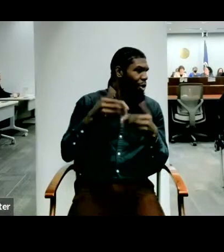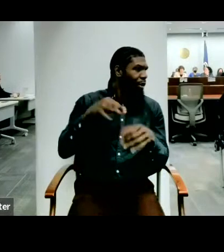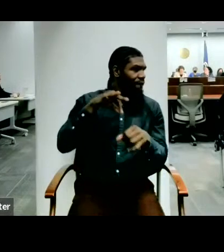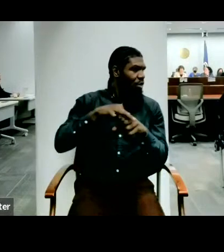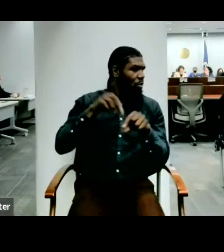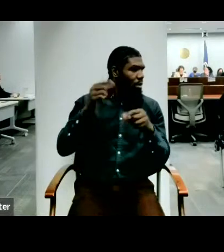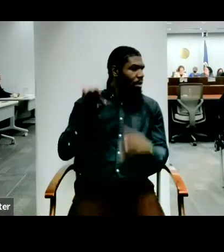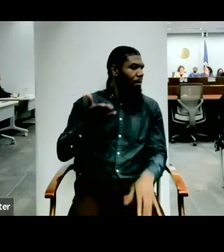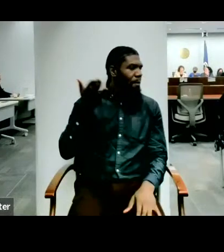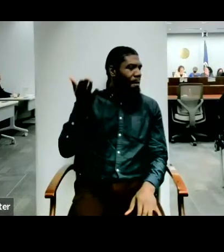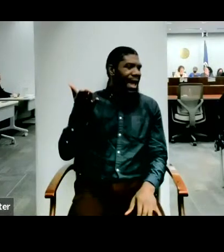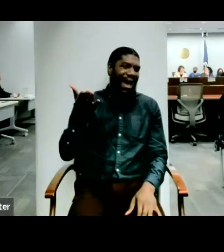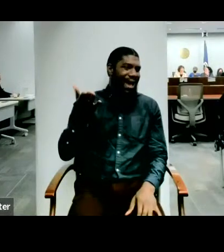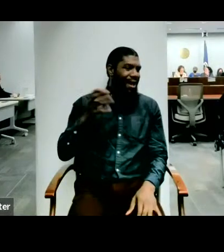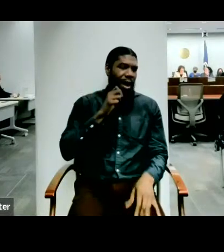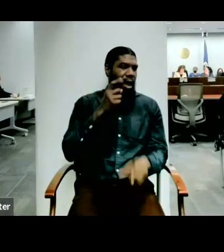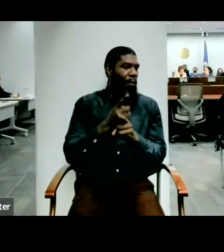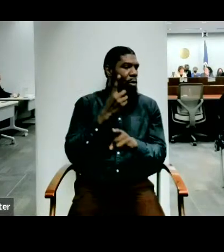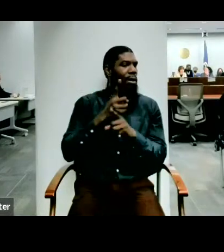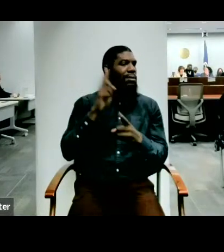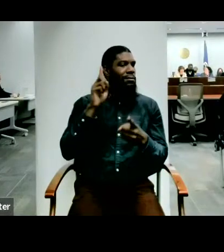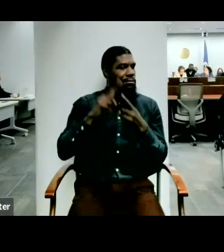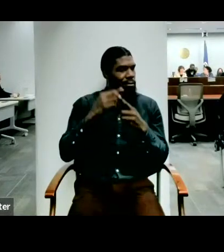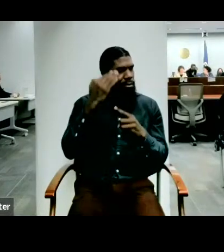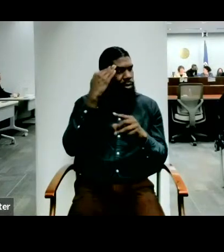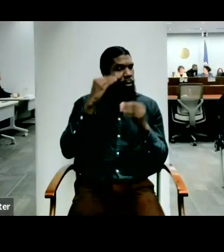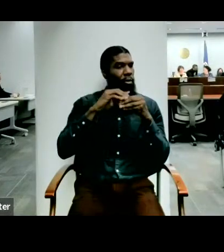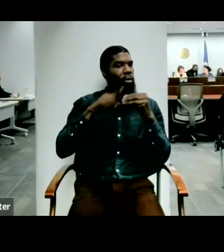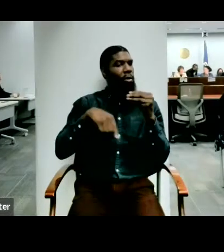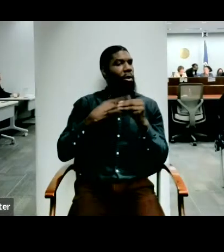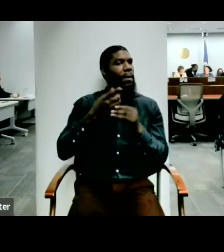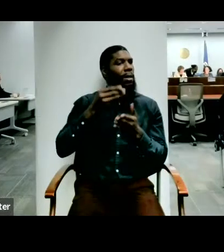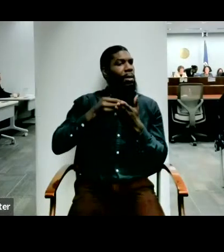motion until we know more about the costs of publicizing in the Federal Register,